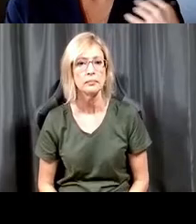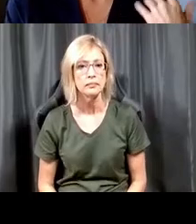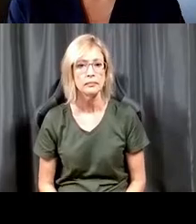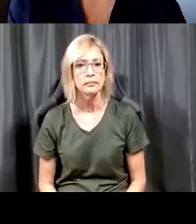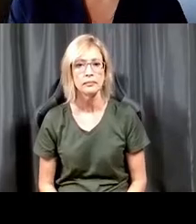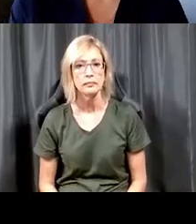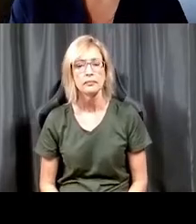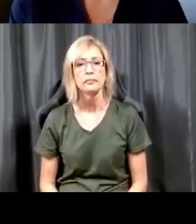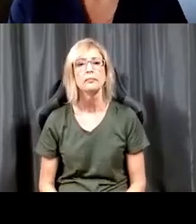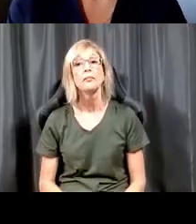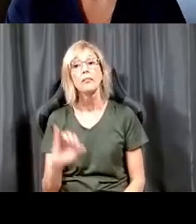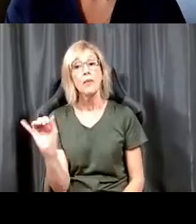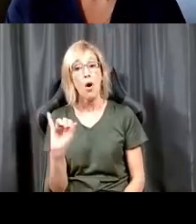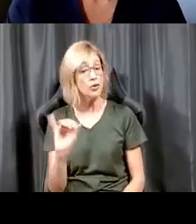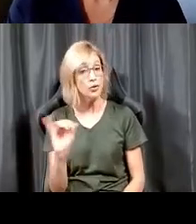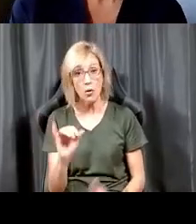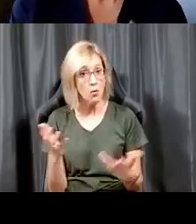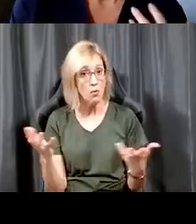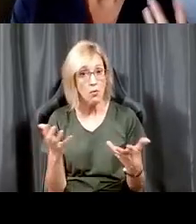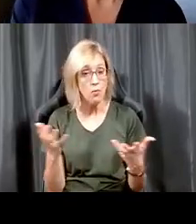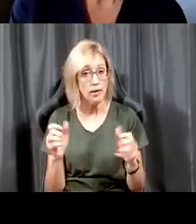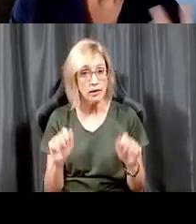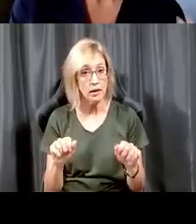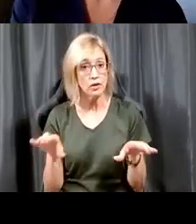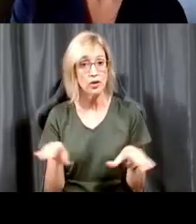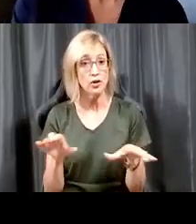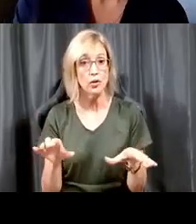Another thing is acceptsry food activity -- sensory food